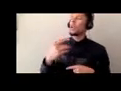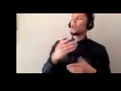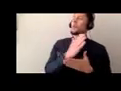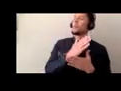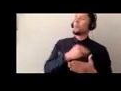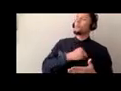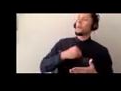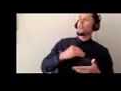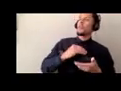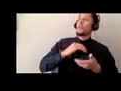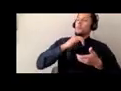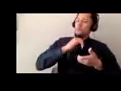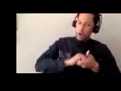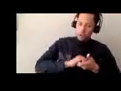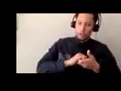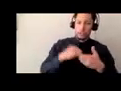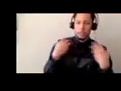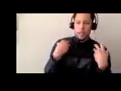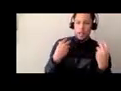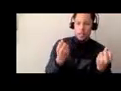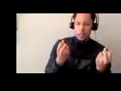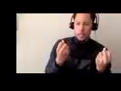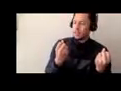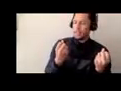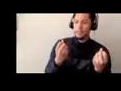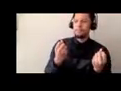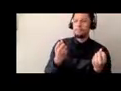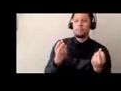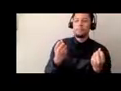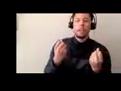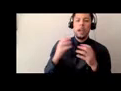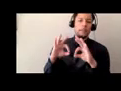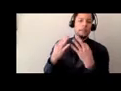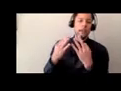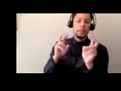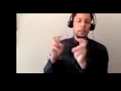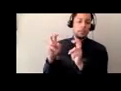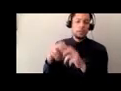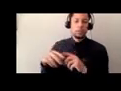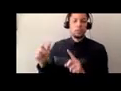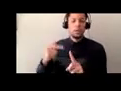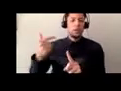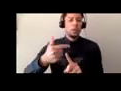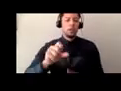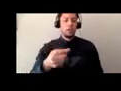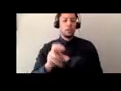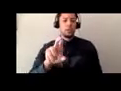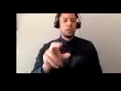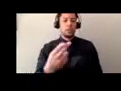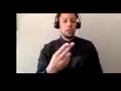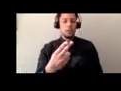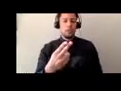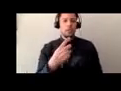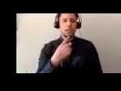attend due to family circumstance. I'm thinking of Rachel. Absolutely Rachel.